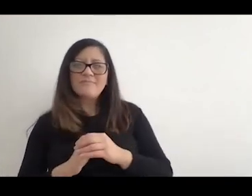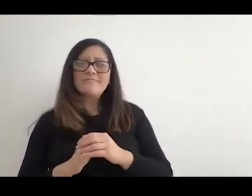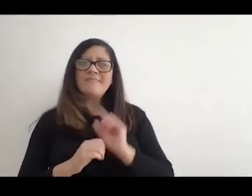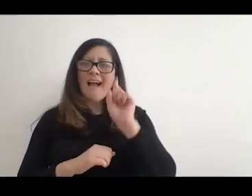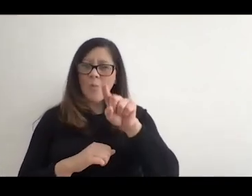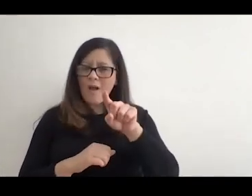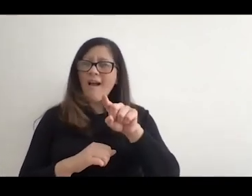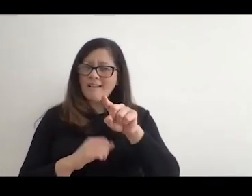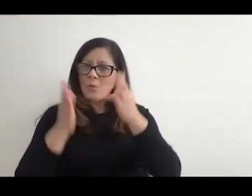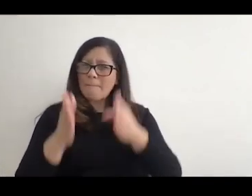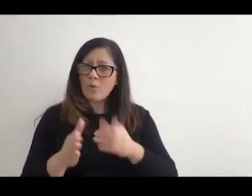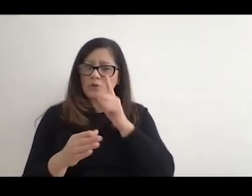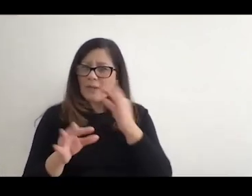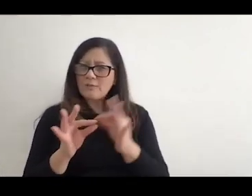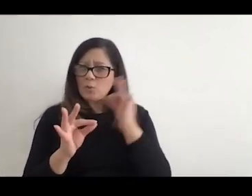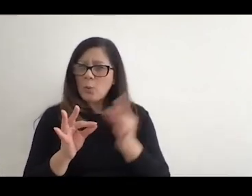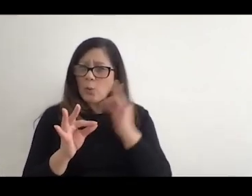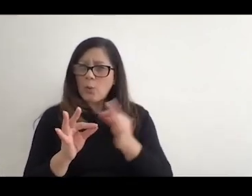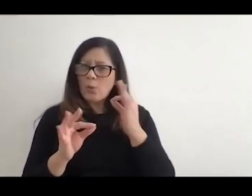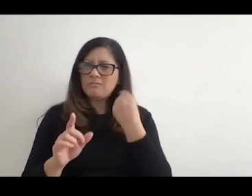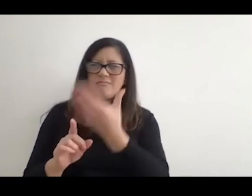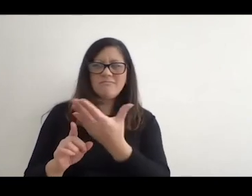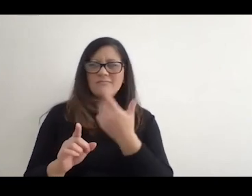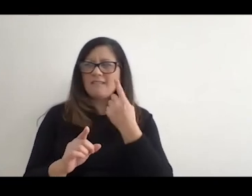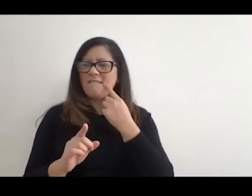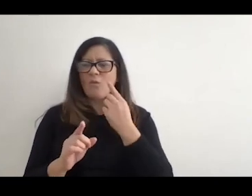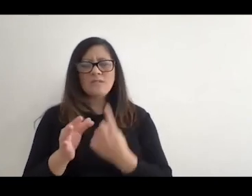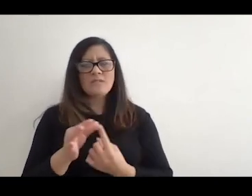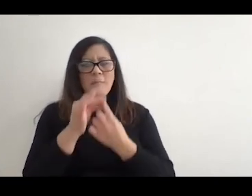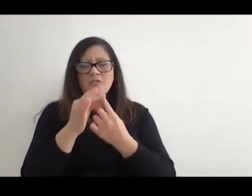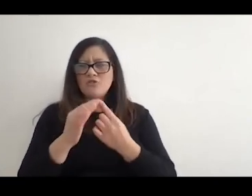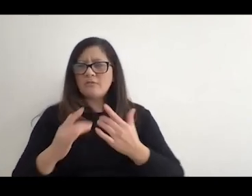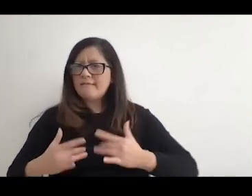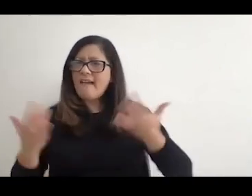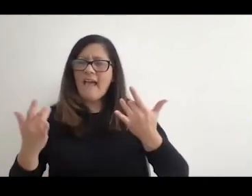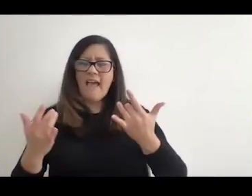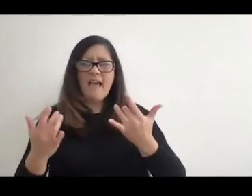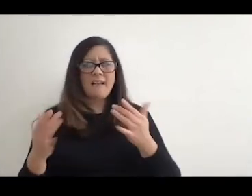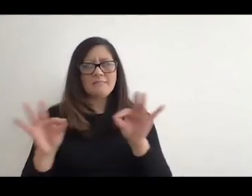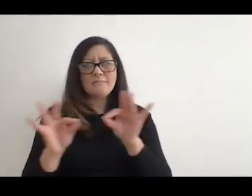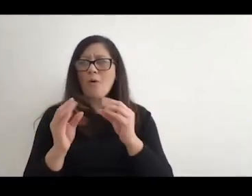said this is for the NAACP awards. We can, you know have a little bit more fun.